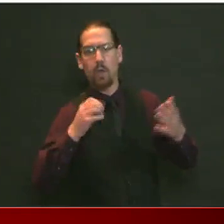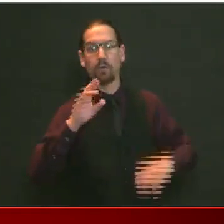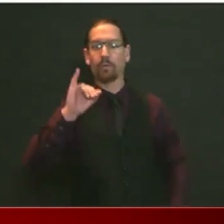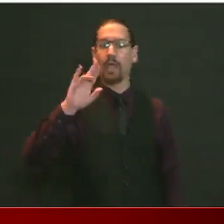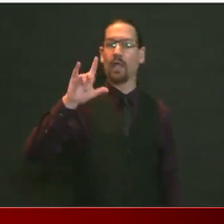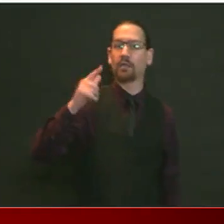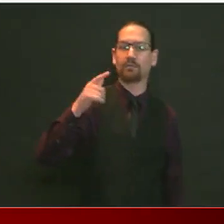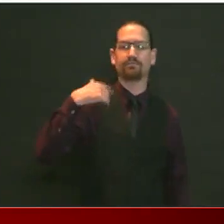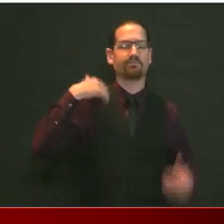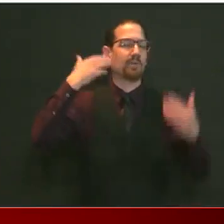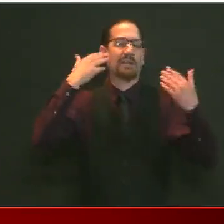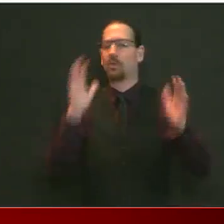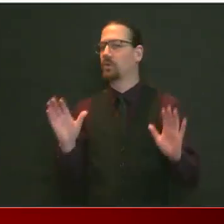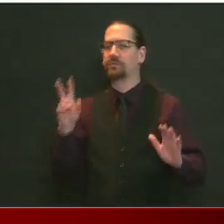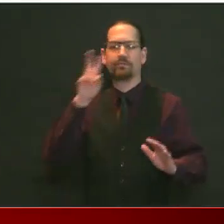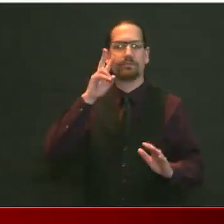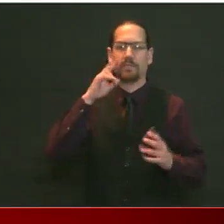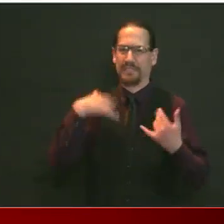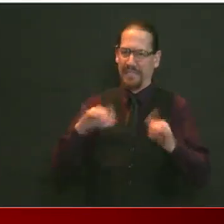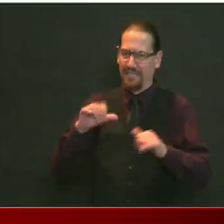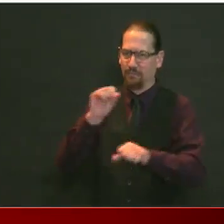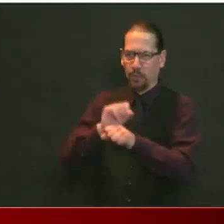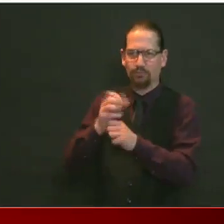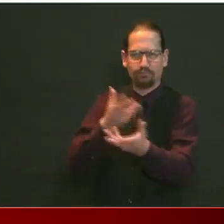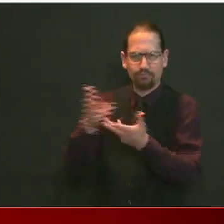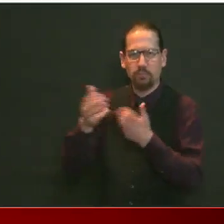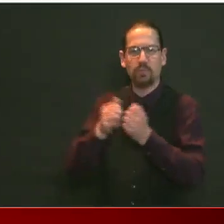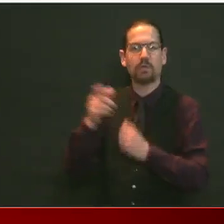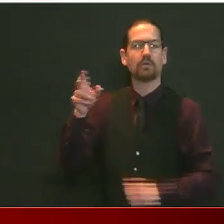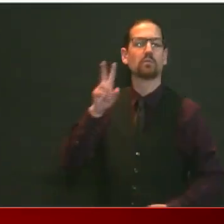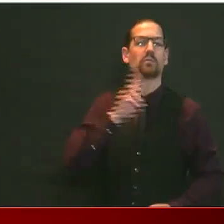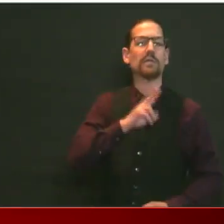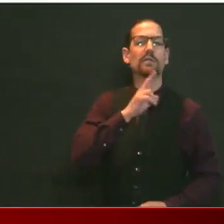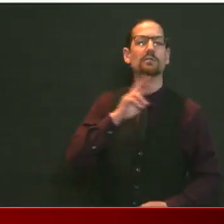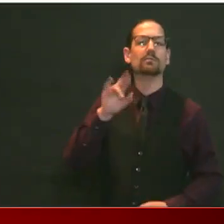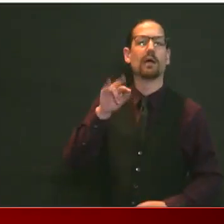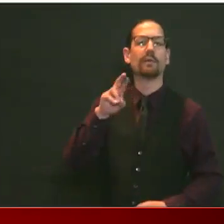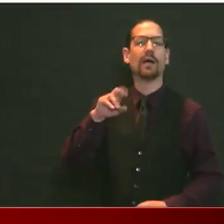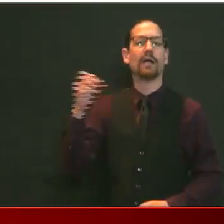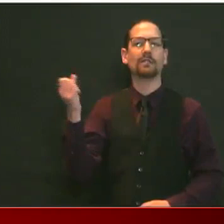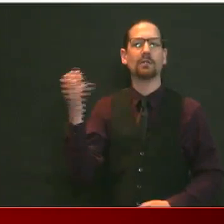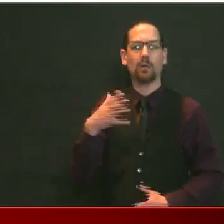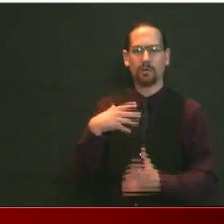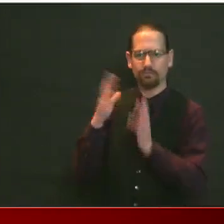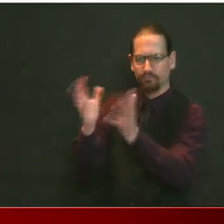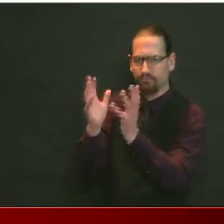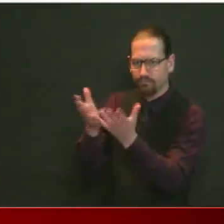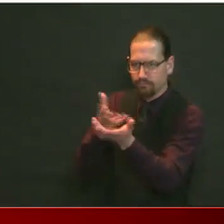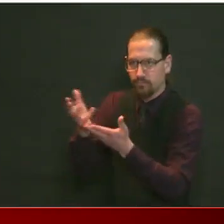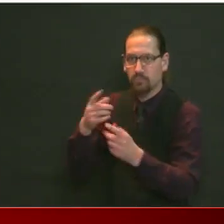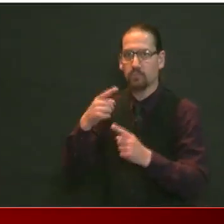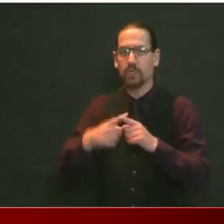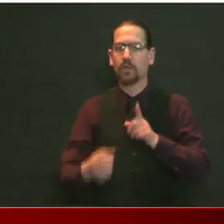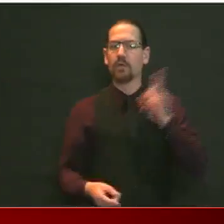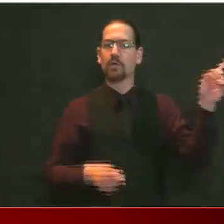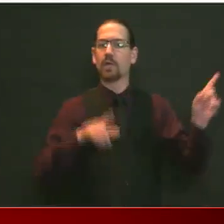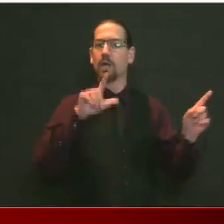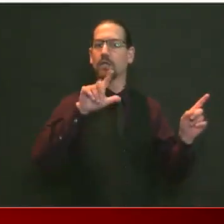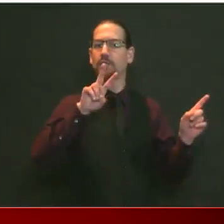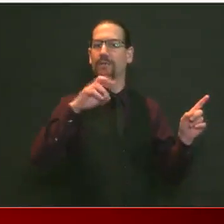1ST, I'M NOT QUITE READY TO SAY, WE'RE WORKING VERY CLOSELY AND COLLABORATIVELY WITH TWIN RIVER. I GOT MY EYE CAREFULLY ON WHAT